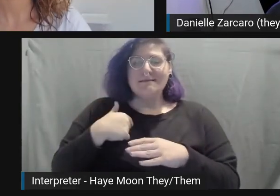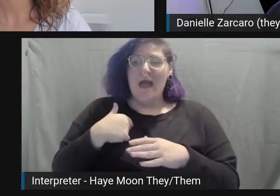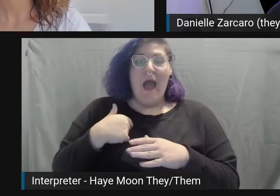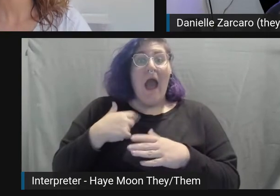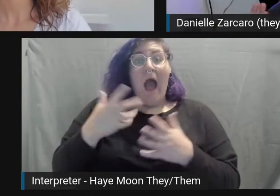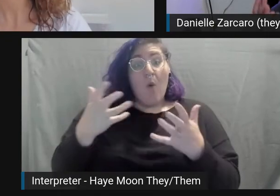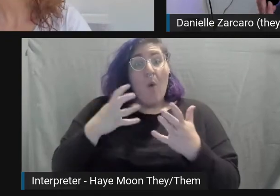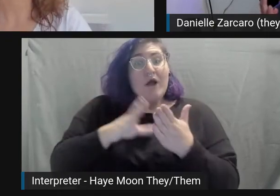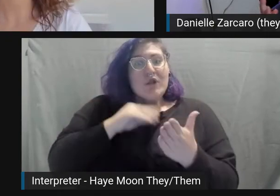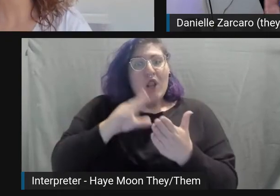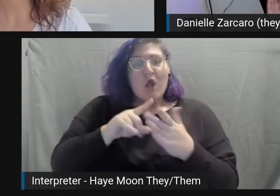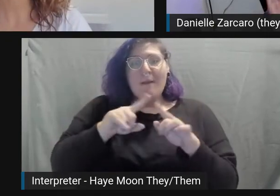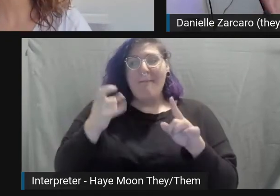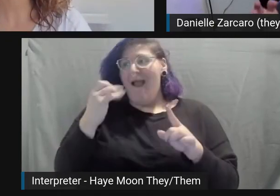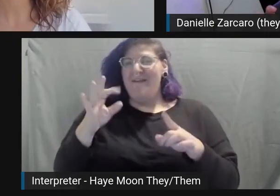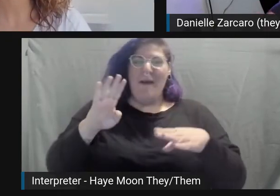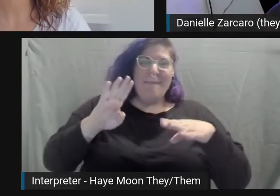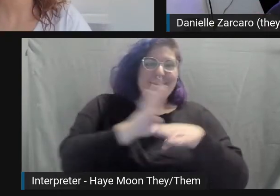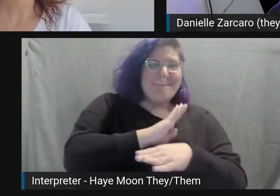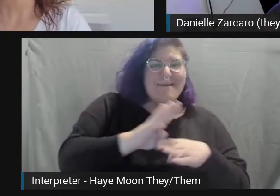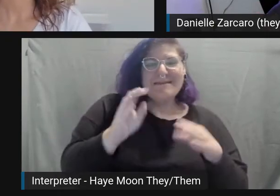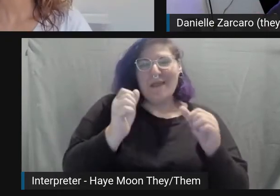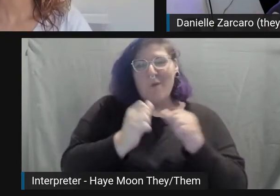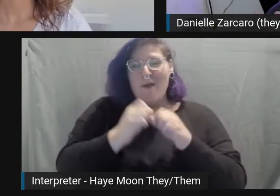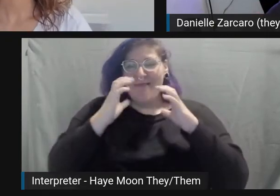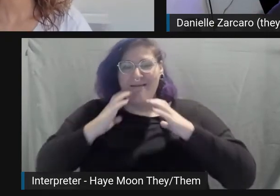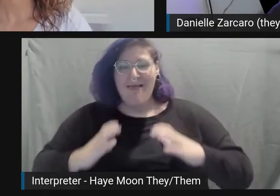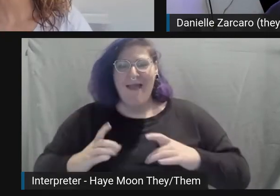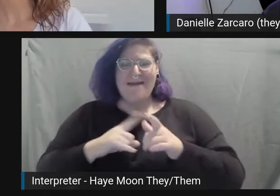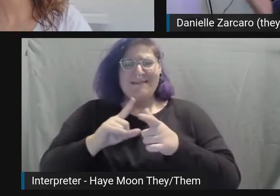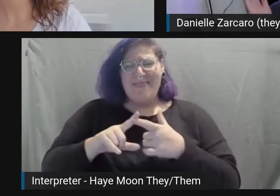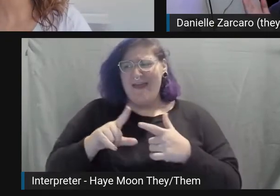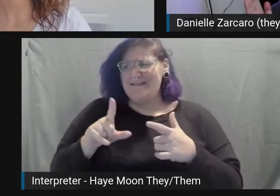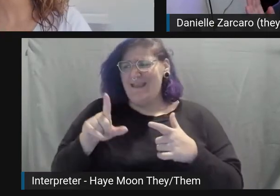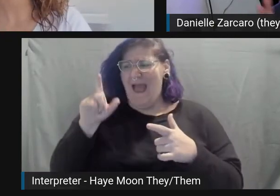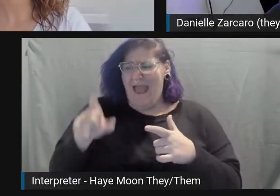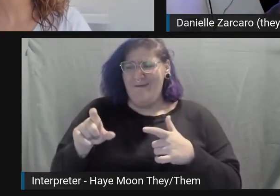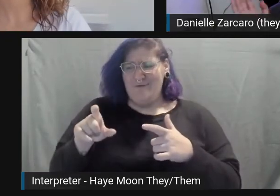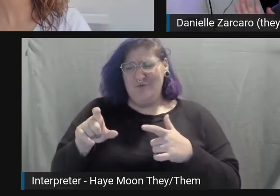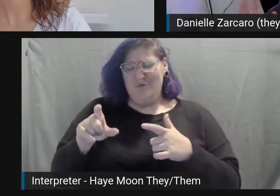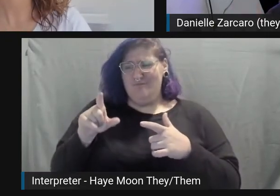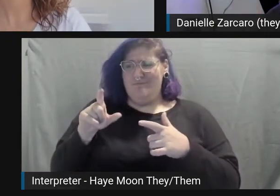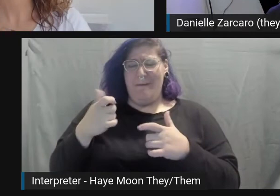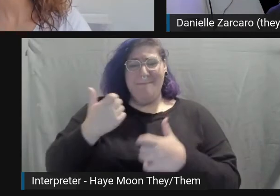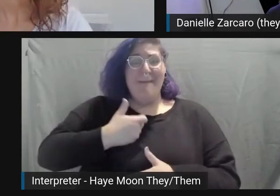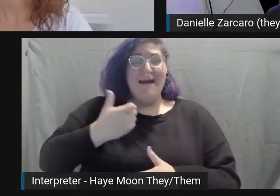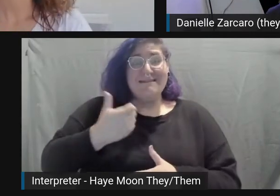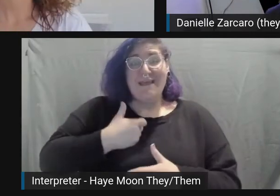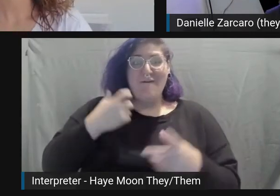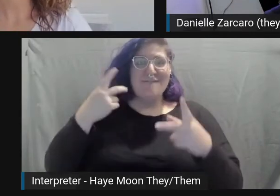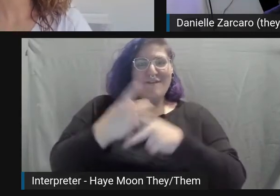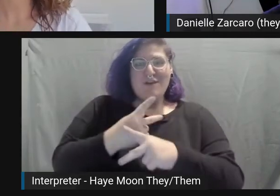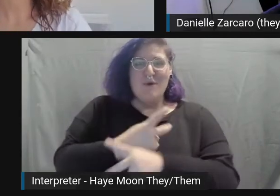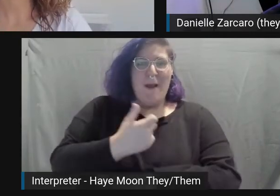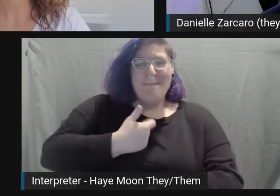If I have to go and dive into the world of the internet and try to figure it out, I'll just eat the button myself. Of course.